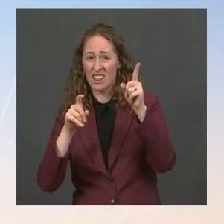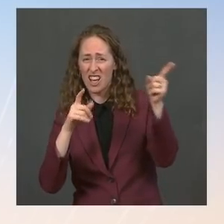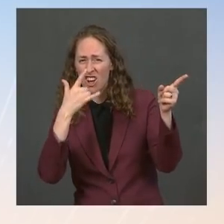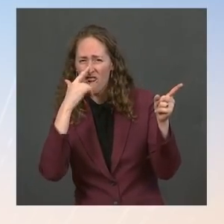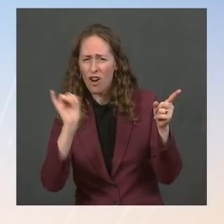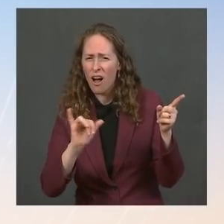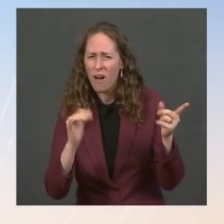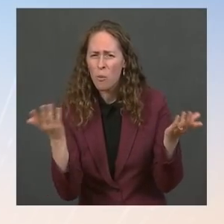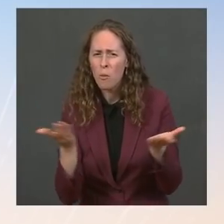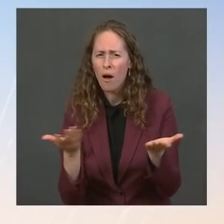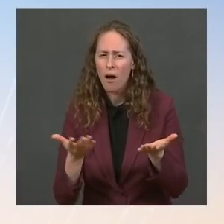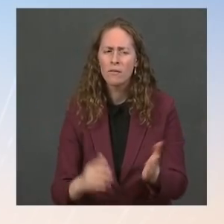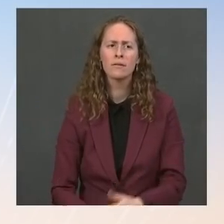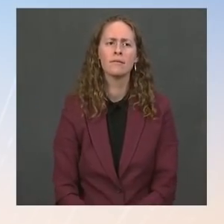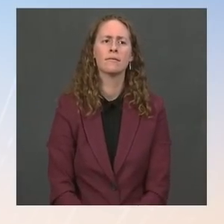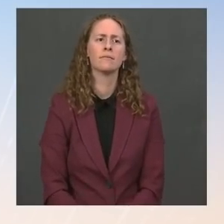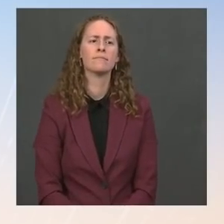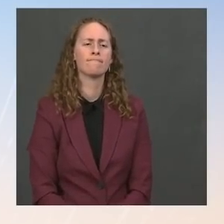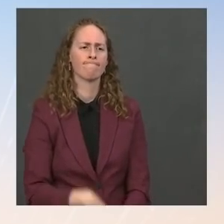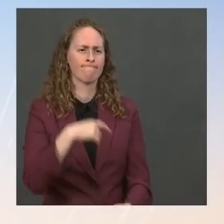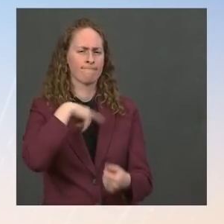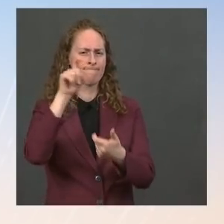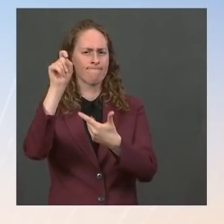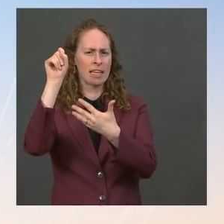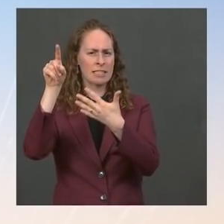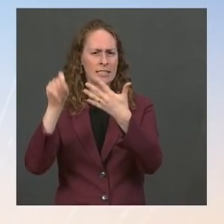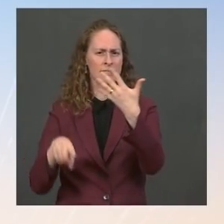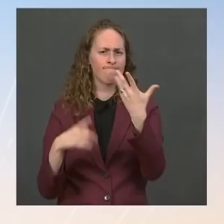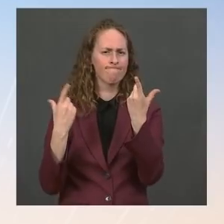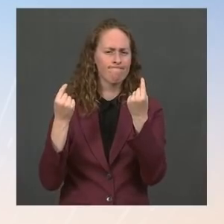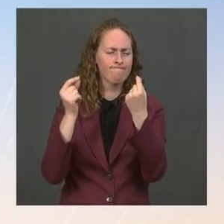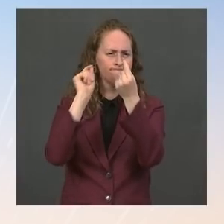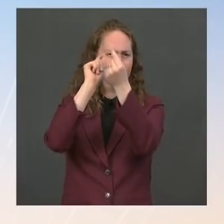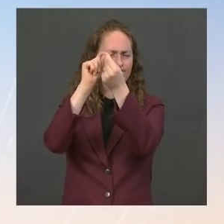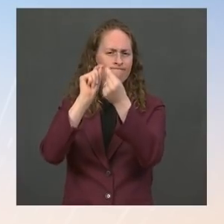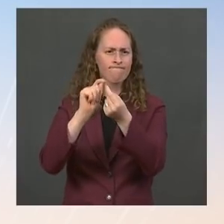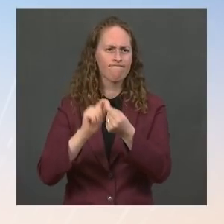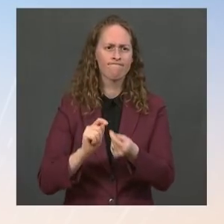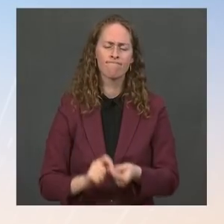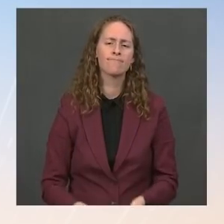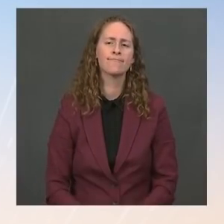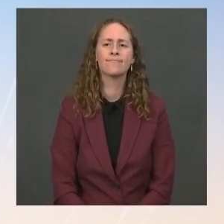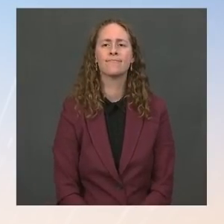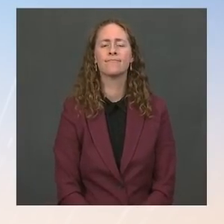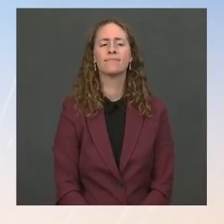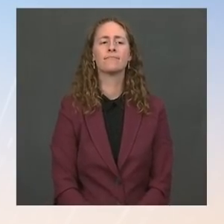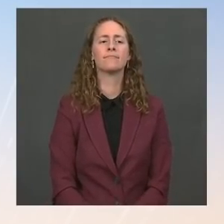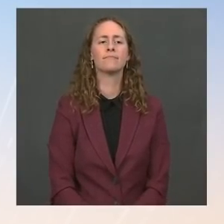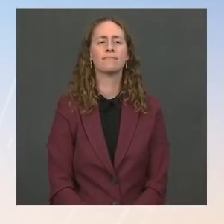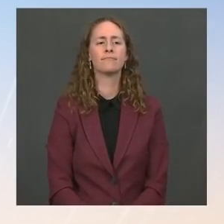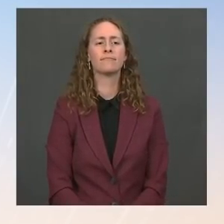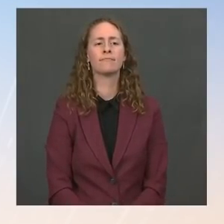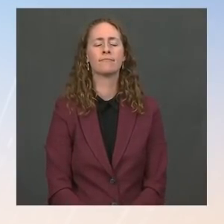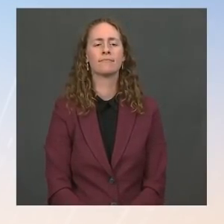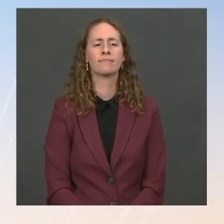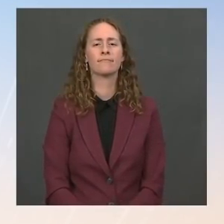I'll have to ask what the specification is there for them. The Press: Okay. And then on immigration and the parliamentarian's ruling --